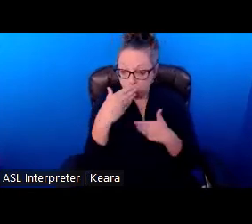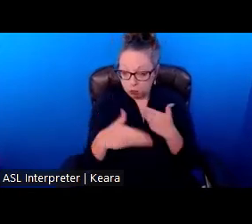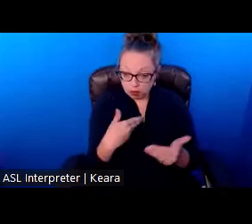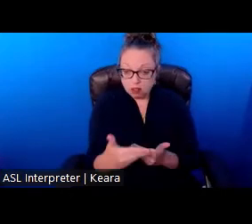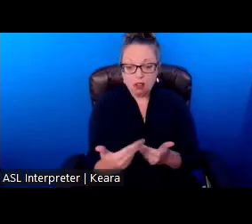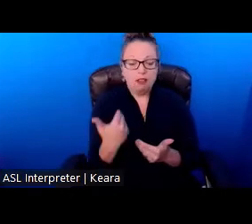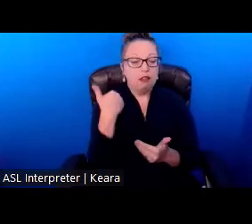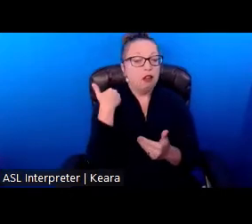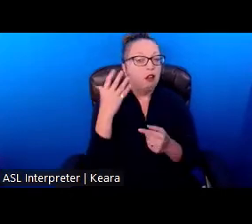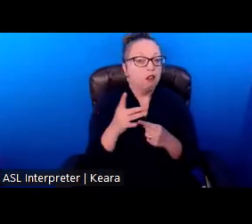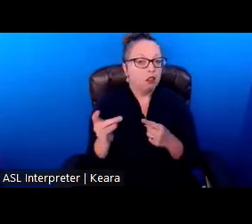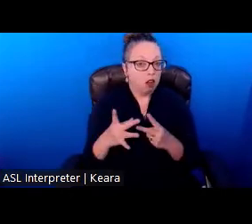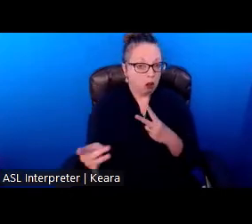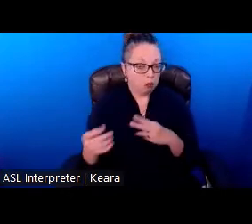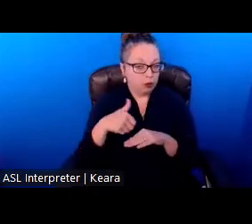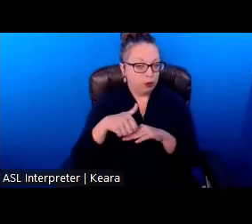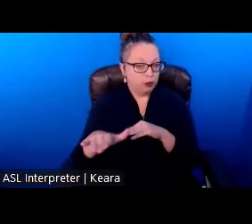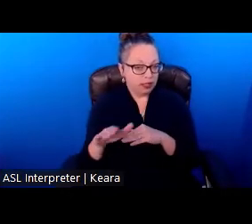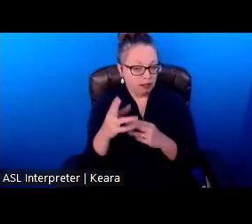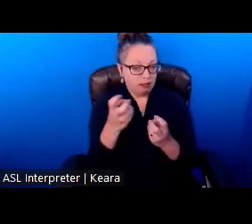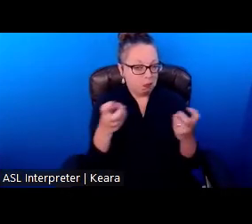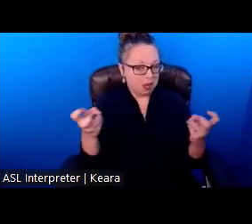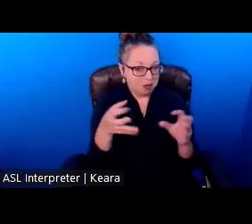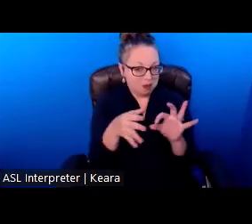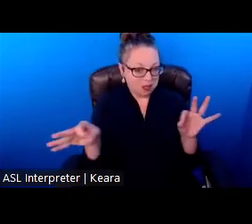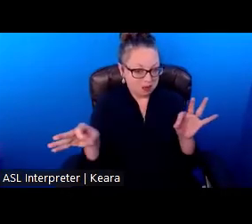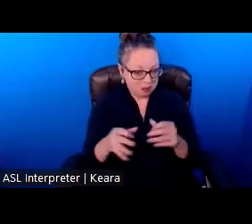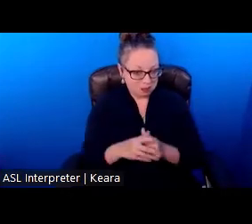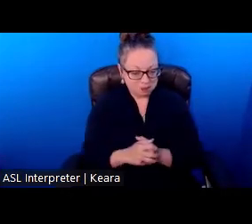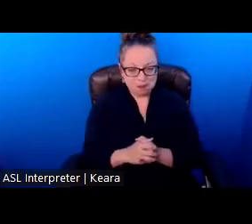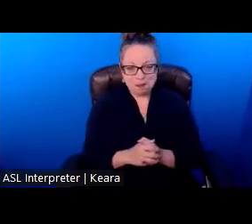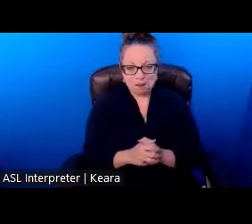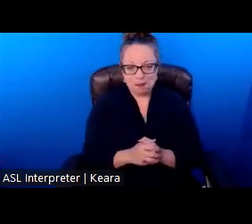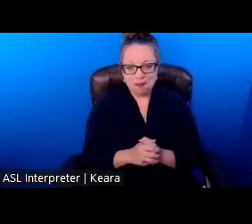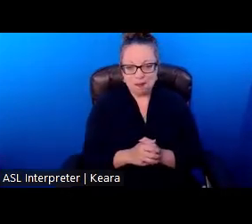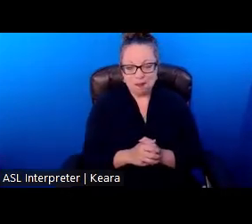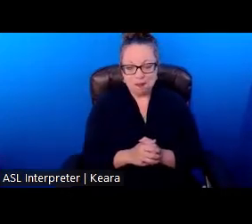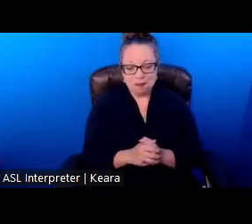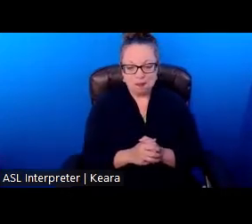Statement (see pages 10-11 for details).